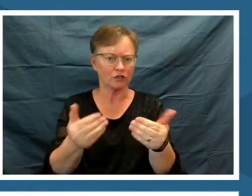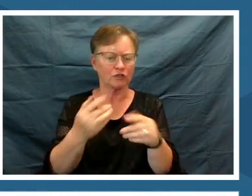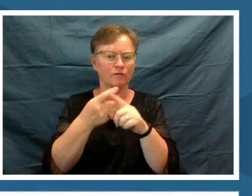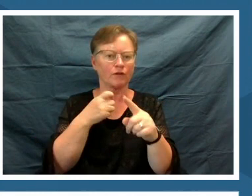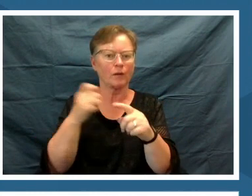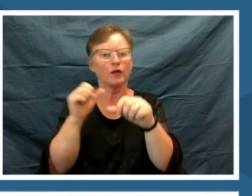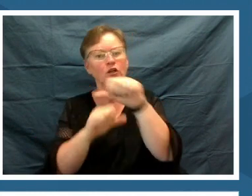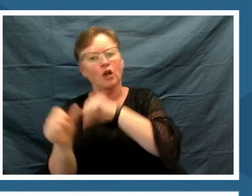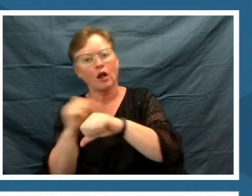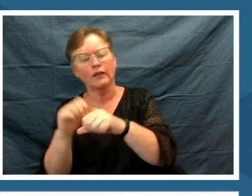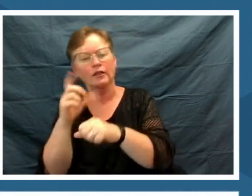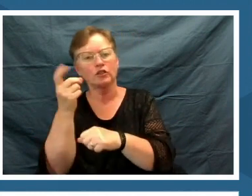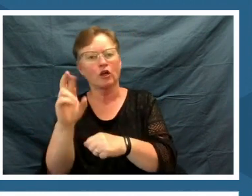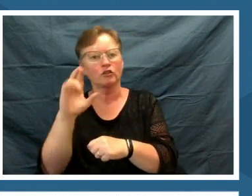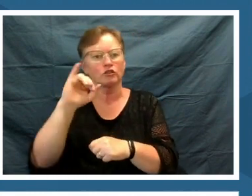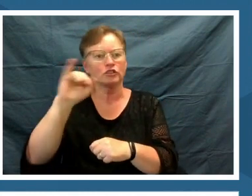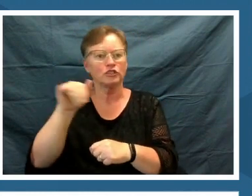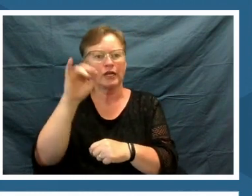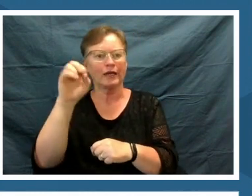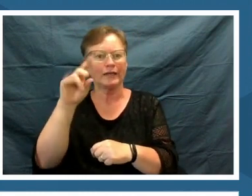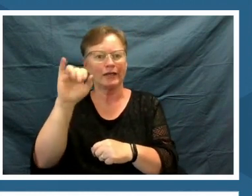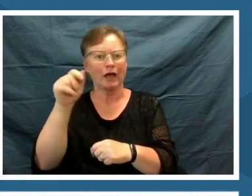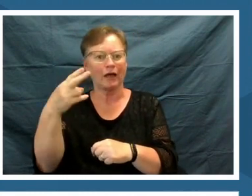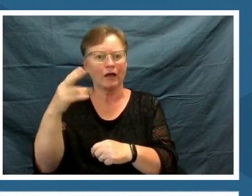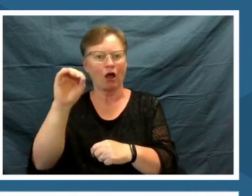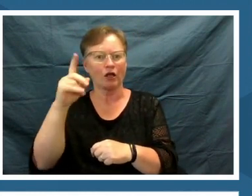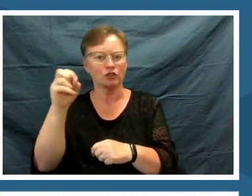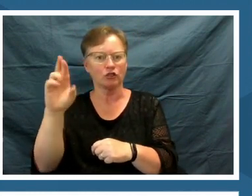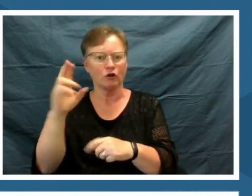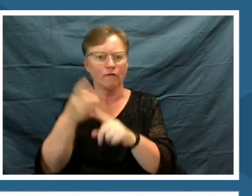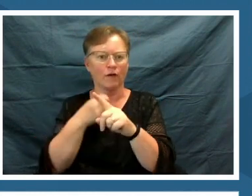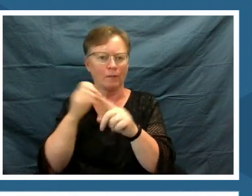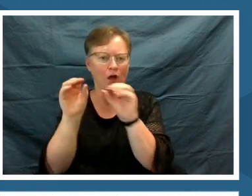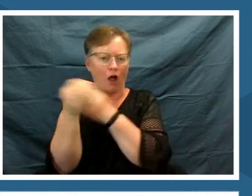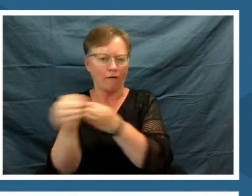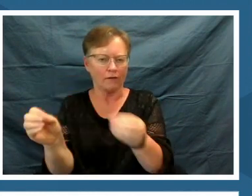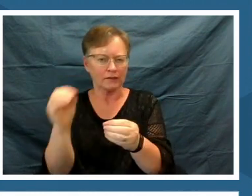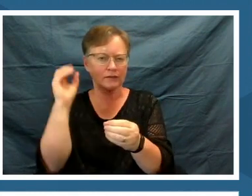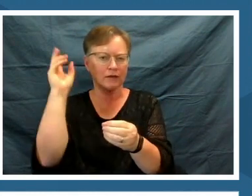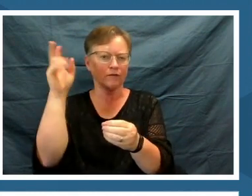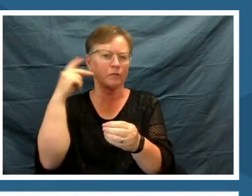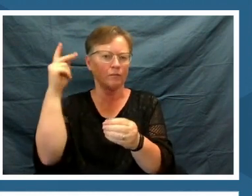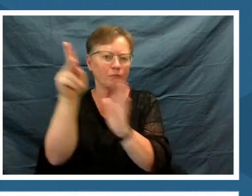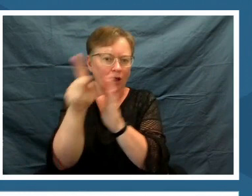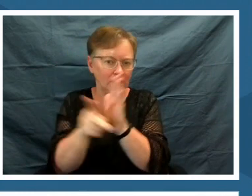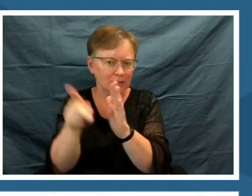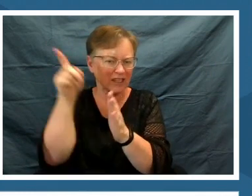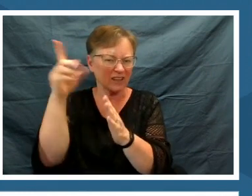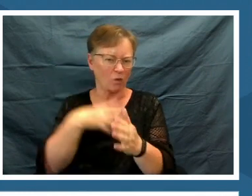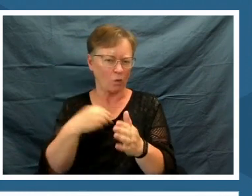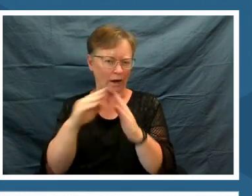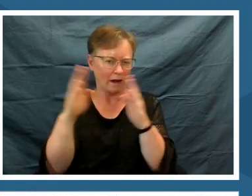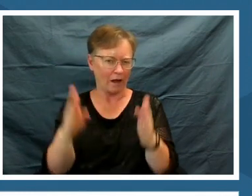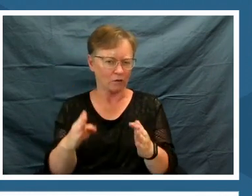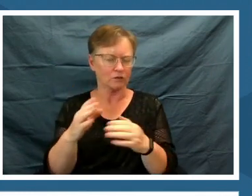from the office of science and technology policy at the white house uh we hope that she's able to join us